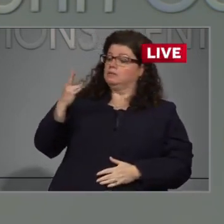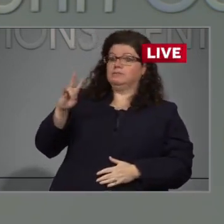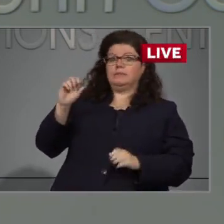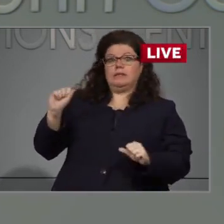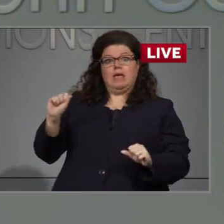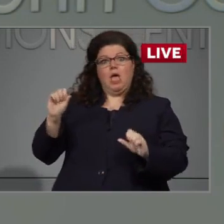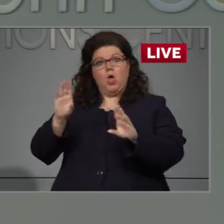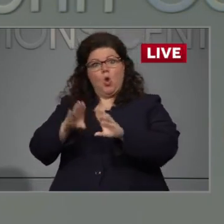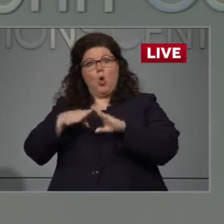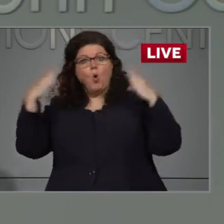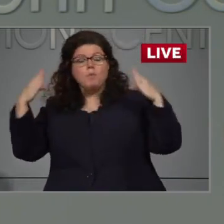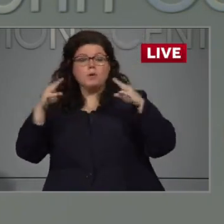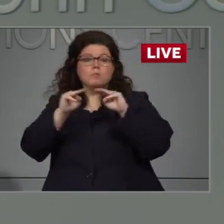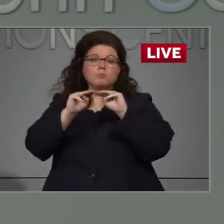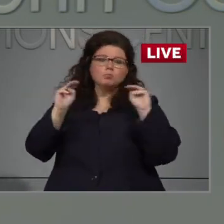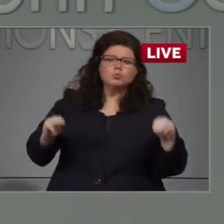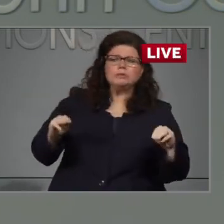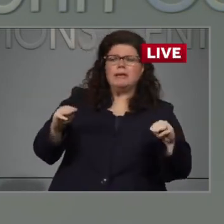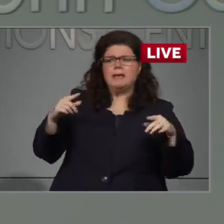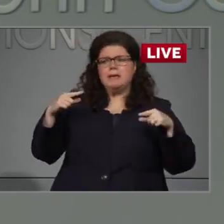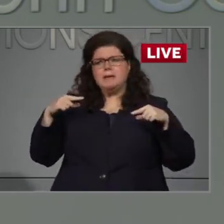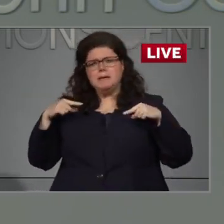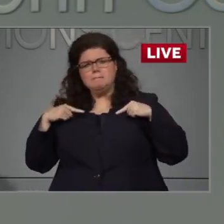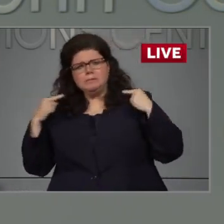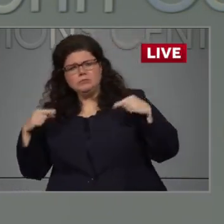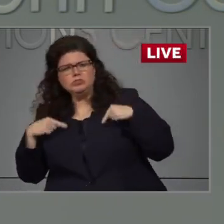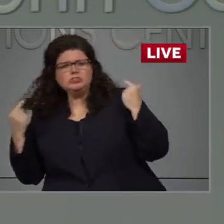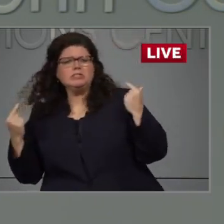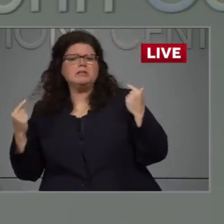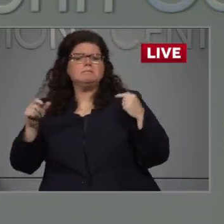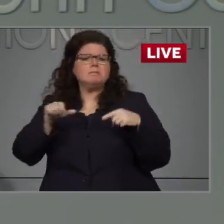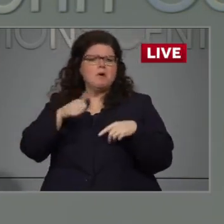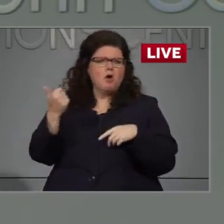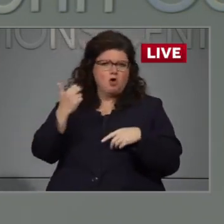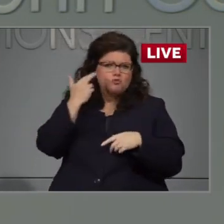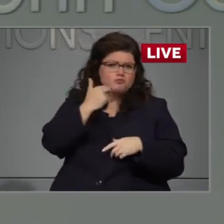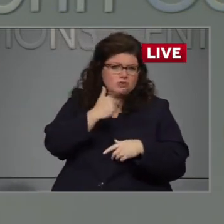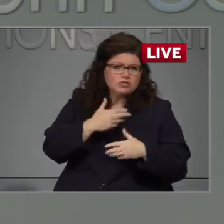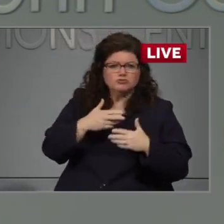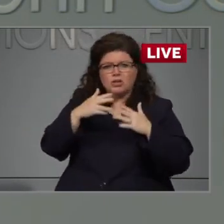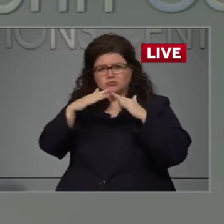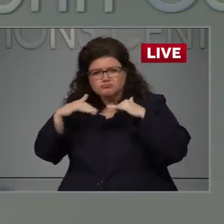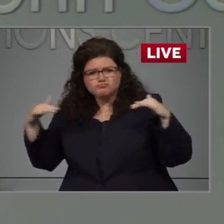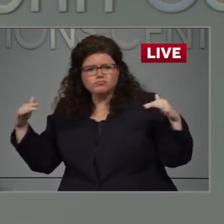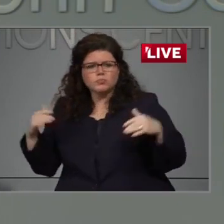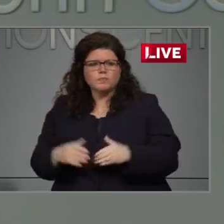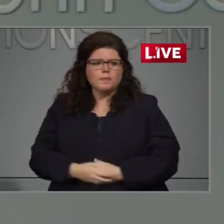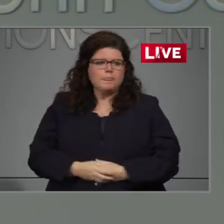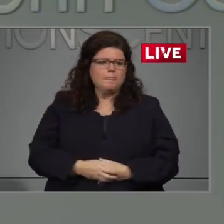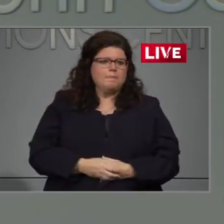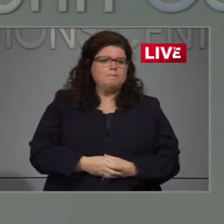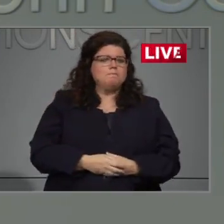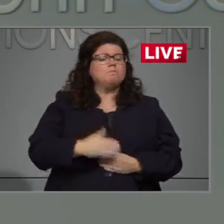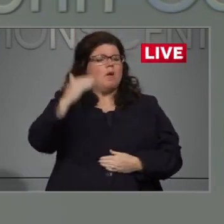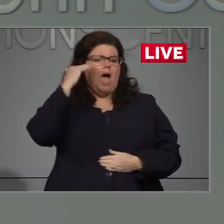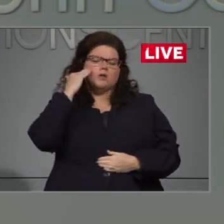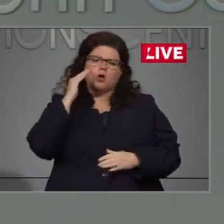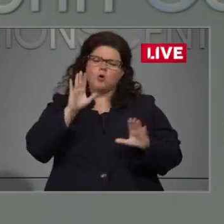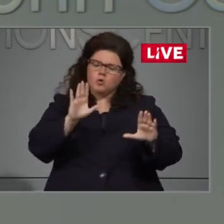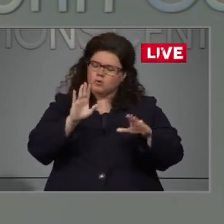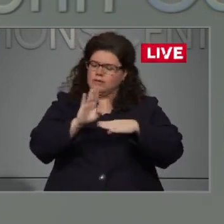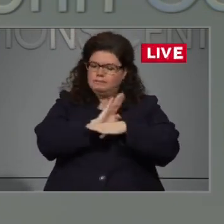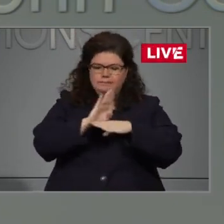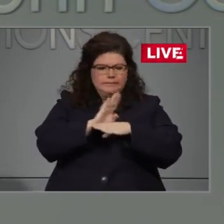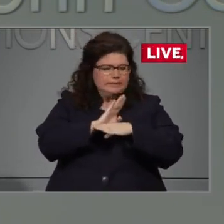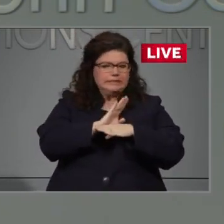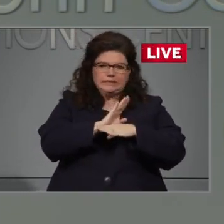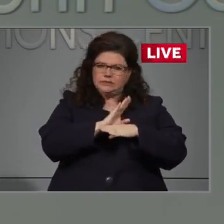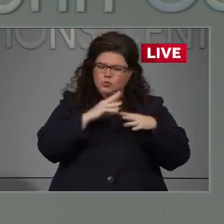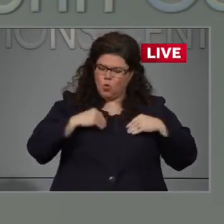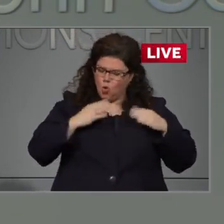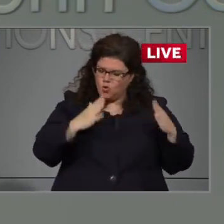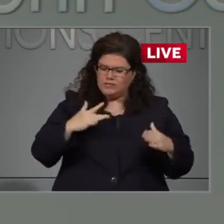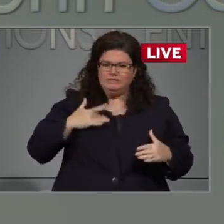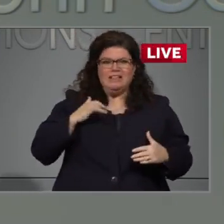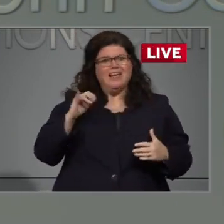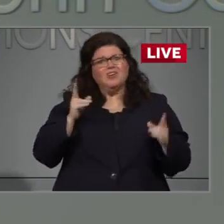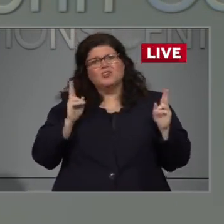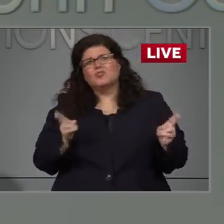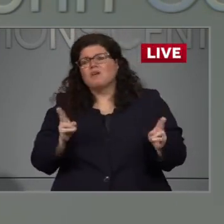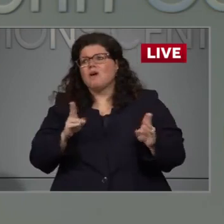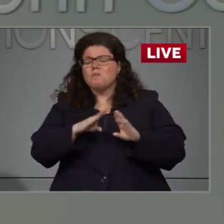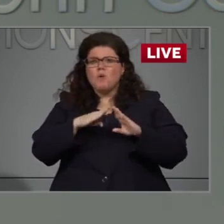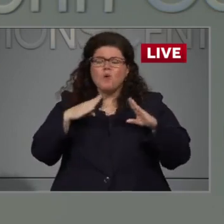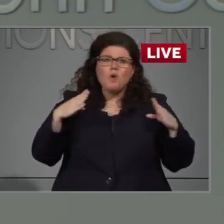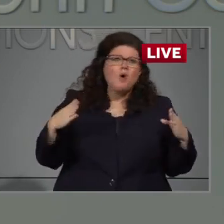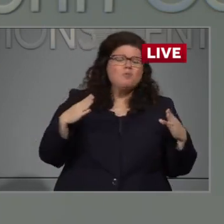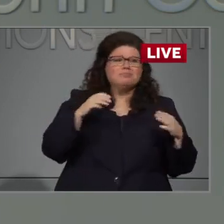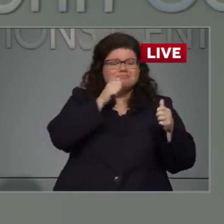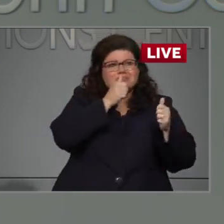MUSEUMS AND GEMS ON JULY THE 17TH THREE WEEKS FROM FRIDAY WHEN THIS ORDER EXPIRES NOW I KNOW THIS VIRUS HAS BEEN VERY DIFFICULT FOR BUSINESS OWNERS STILL UNDER RESTRICTIONS WHO ARE